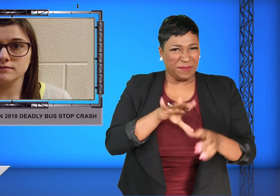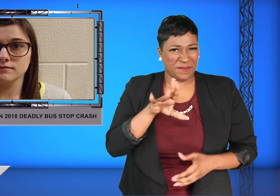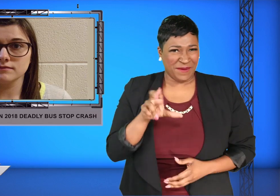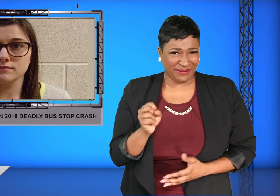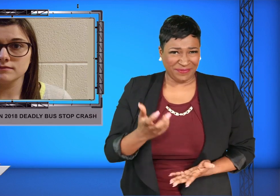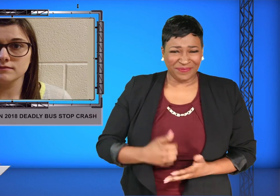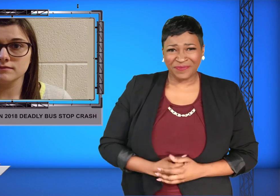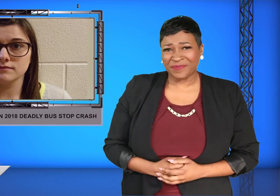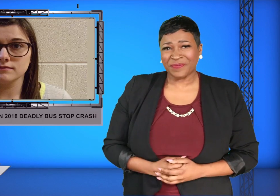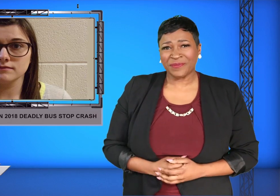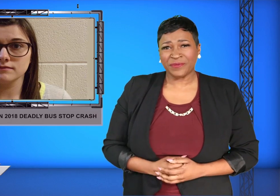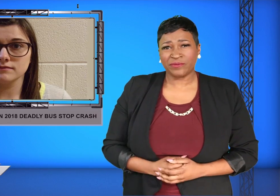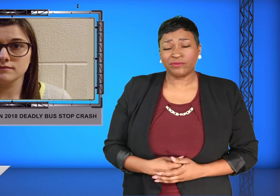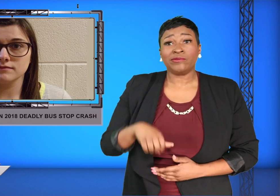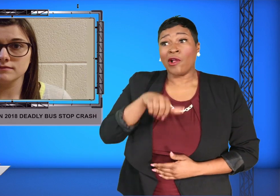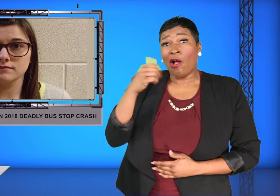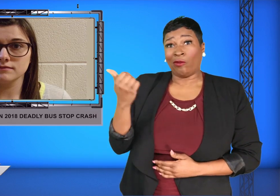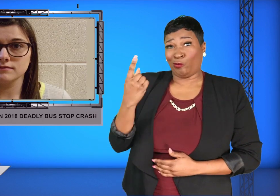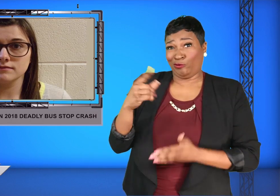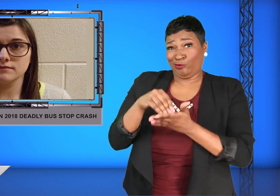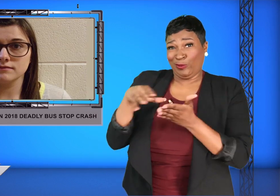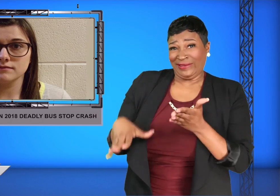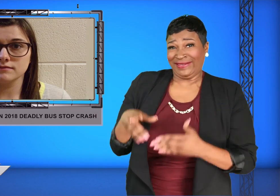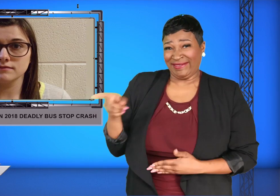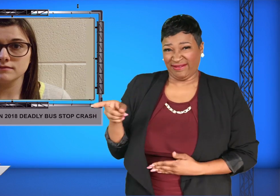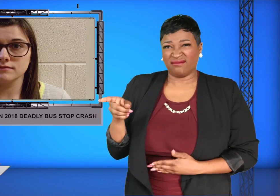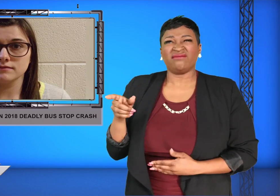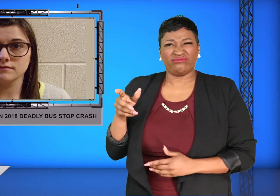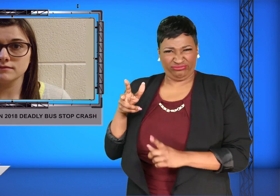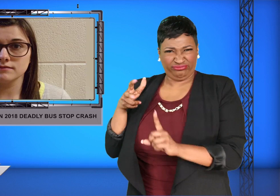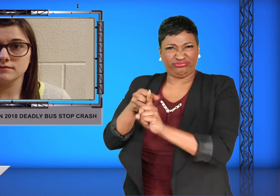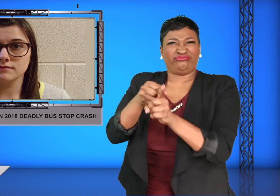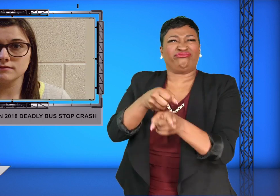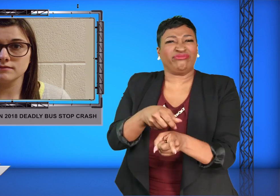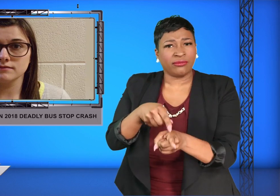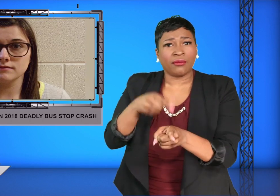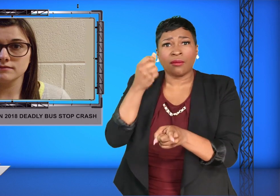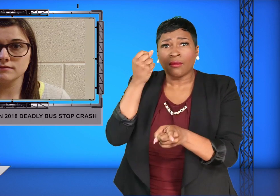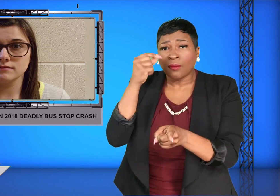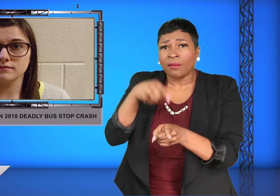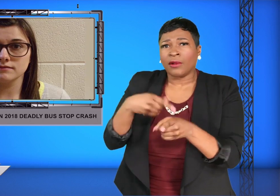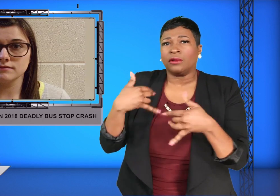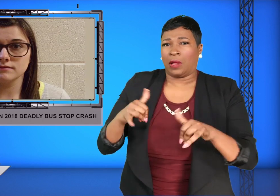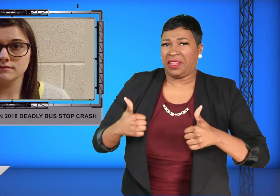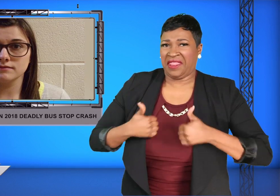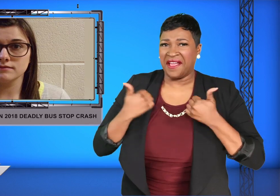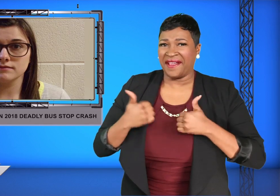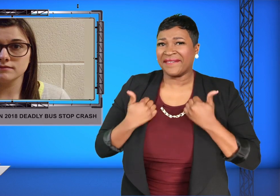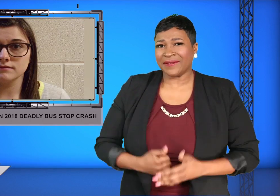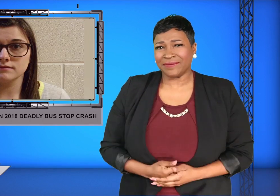Another student was struck but wasn't killed.